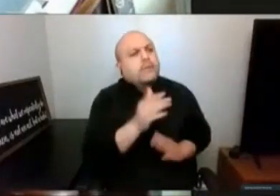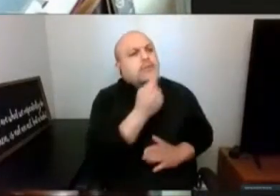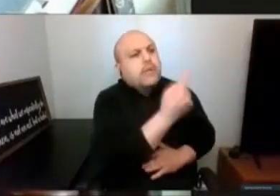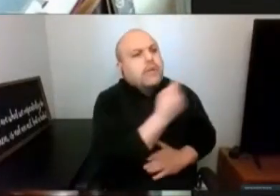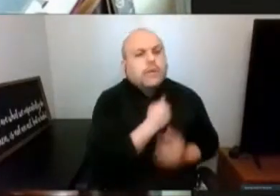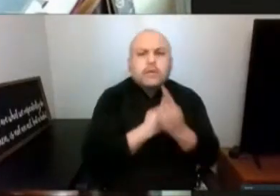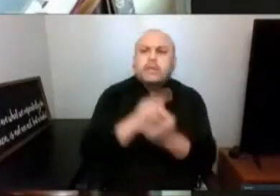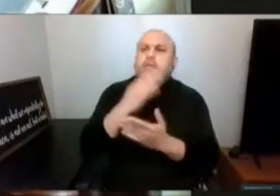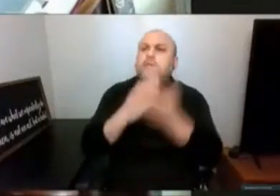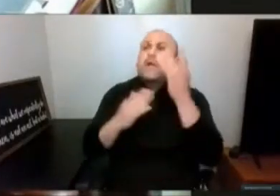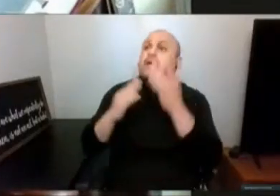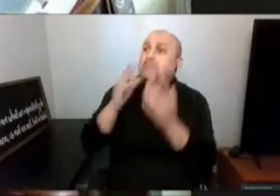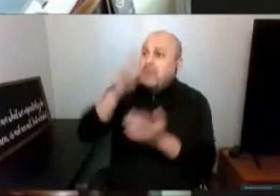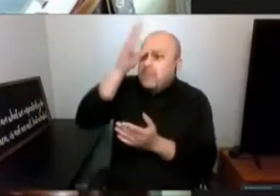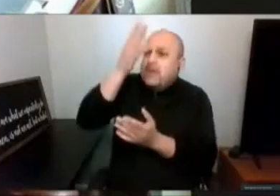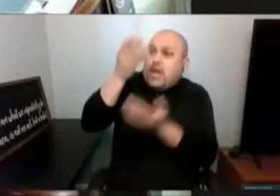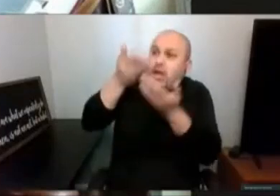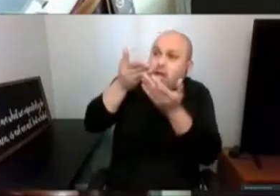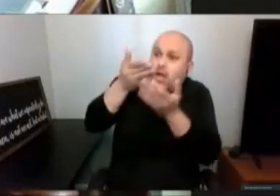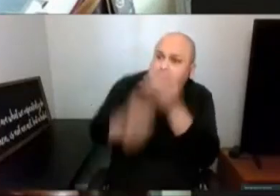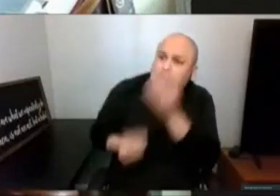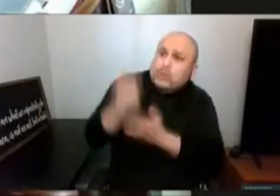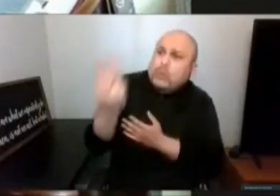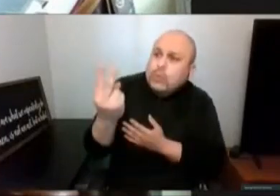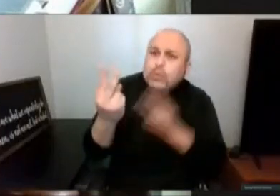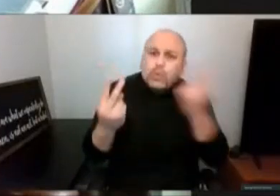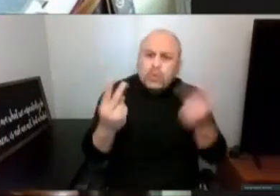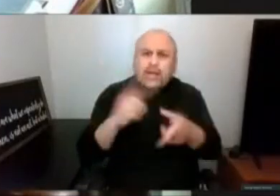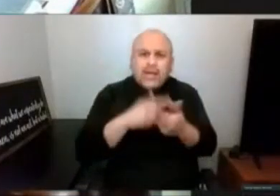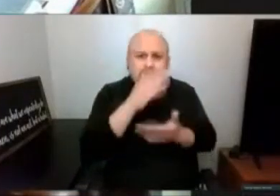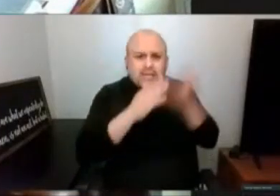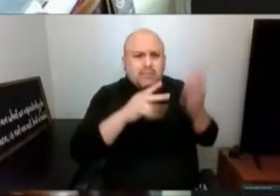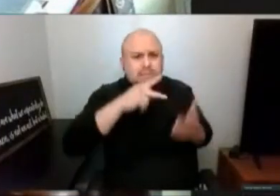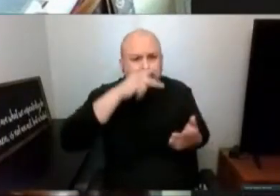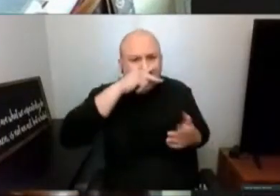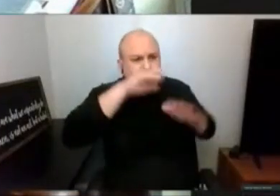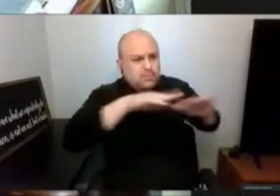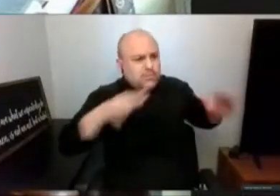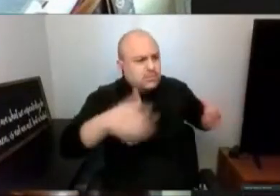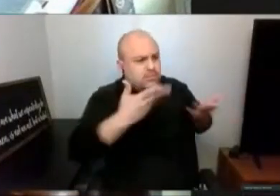And these are leaving children with no -- with, you know, a tremendous loss.